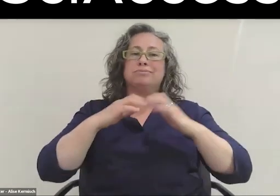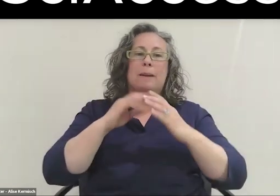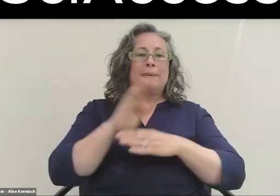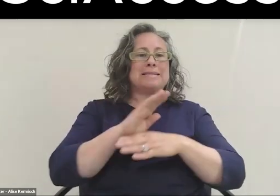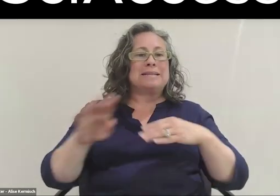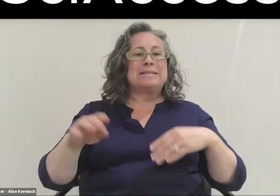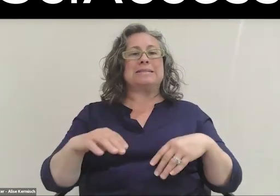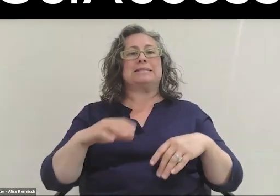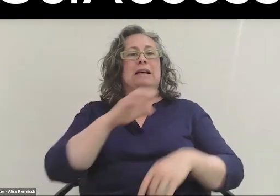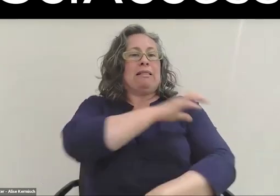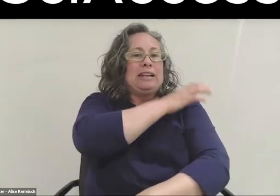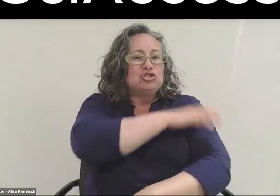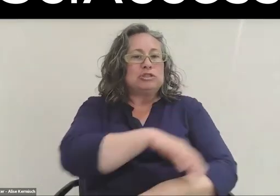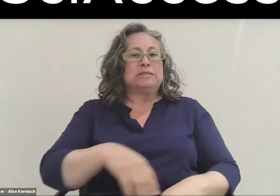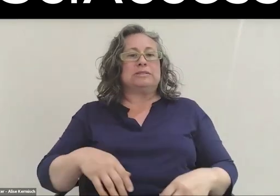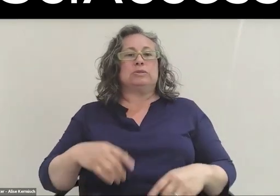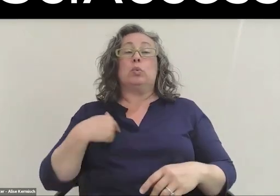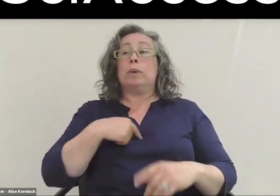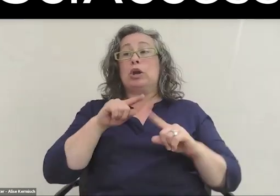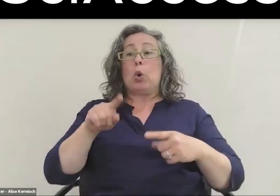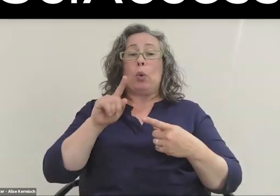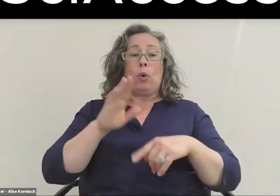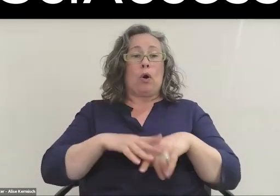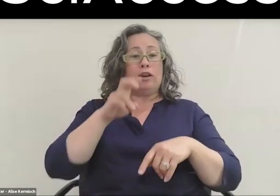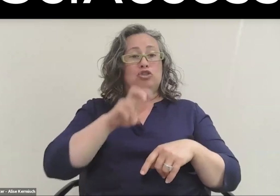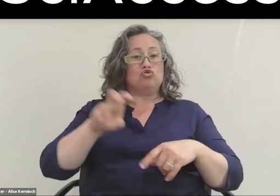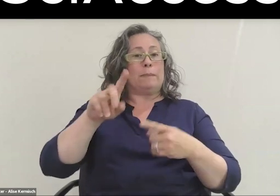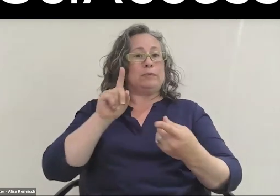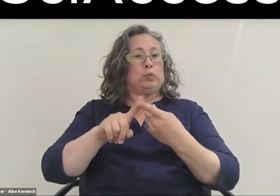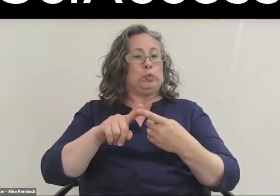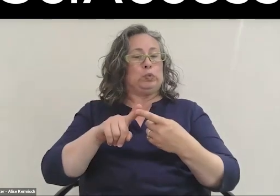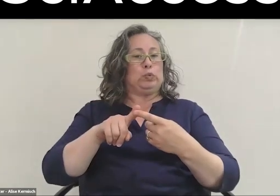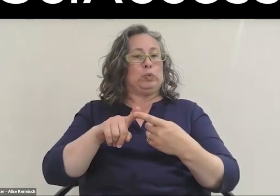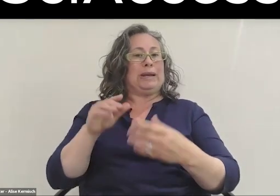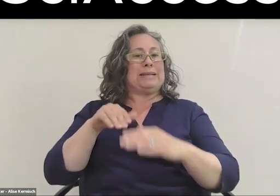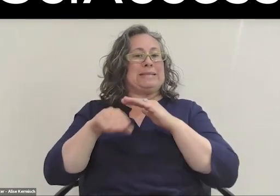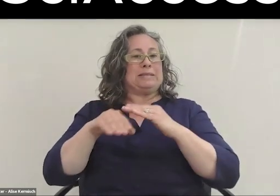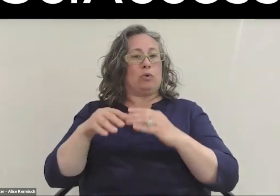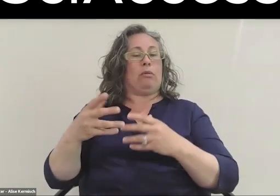We go on a field trip to an accessible, inclusive playground nearby.